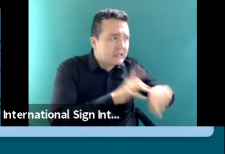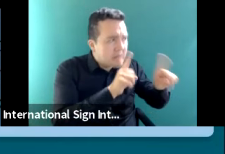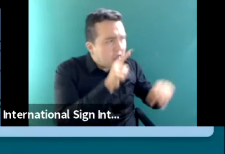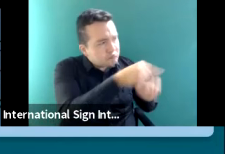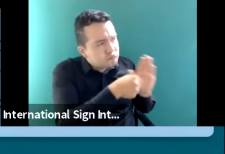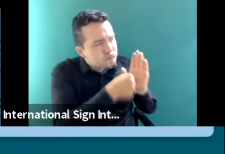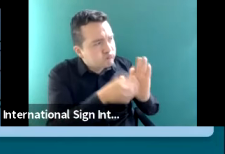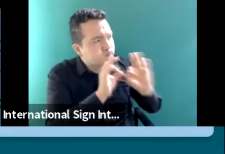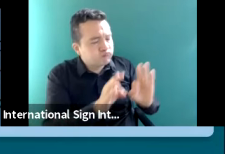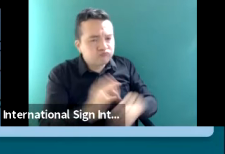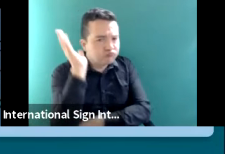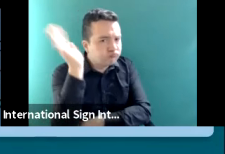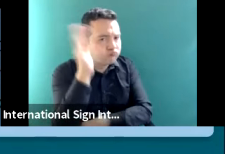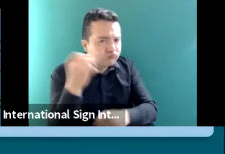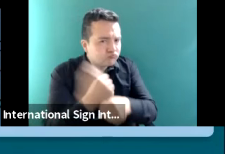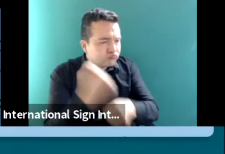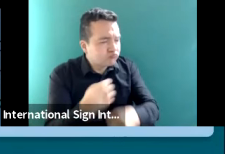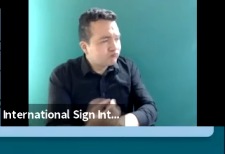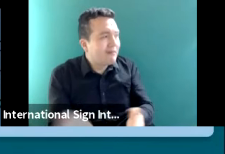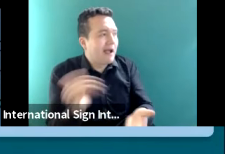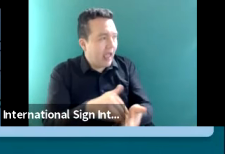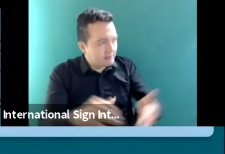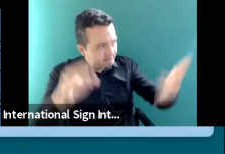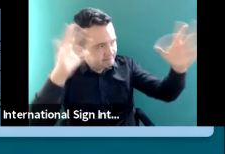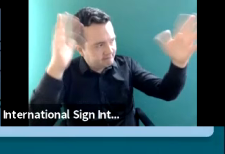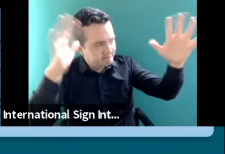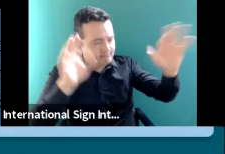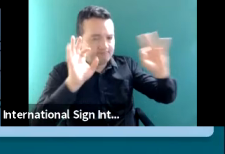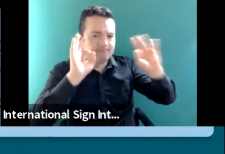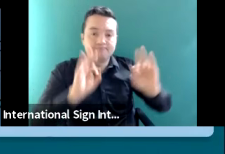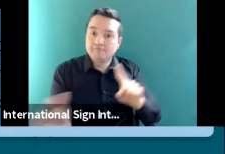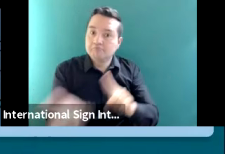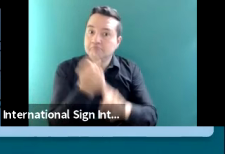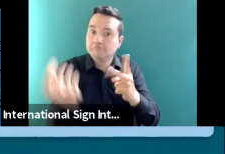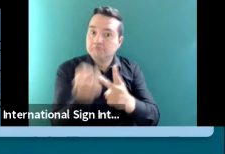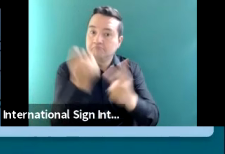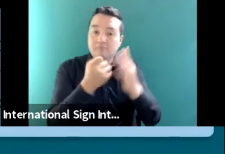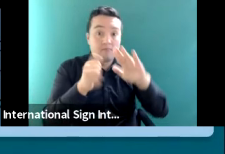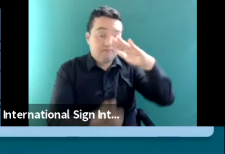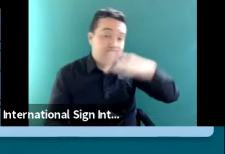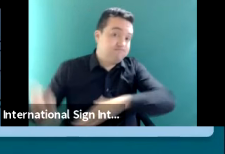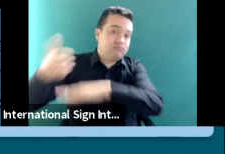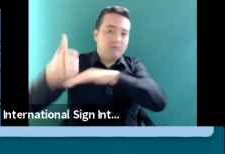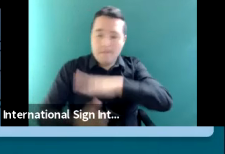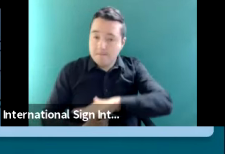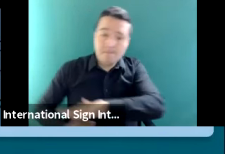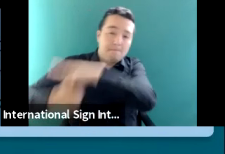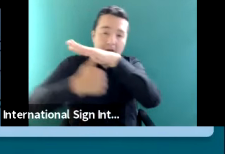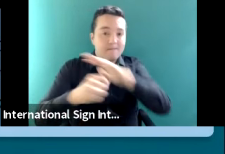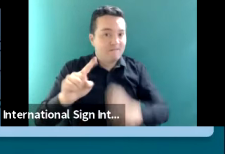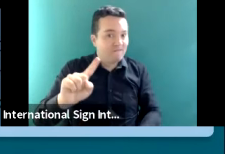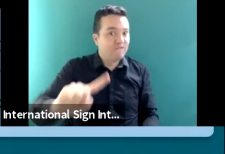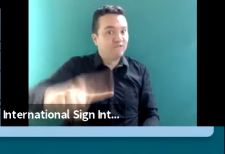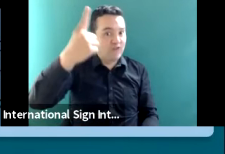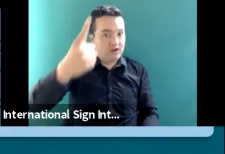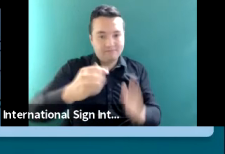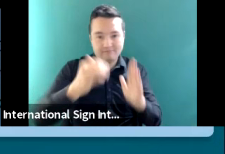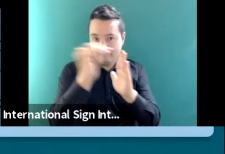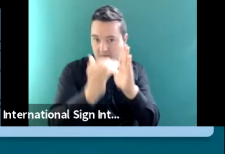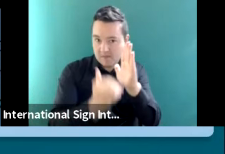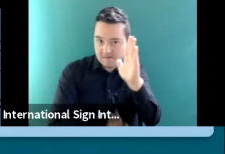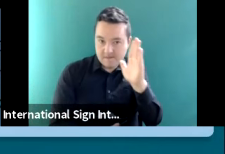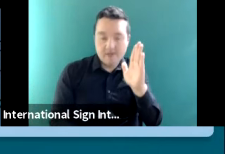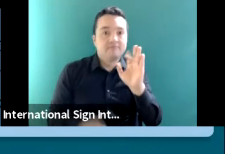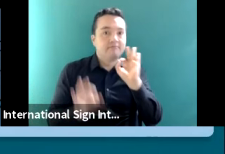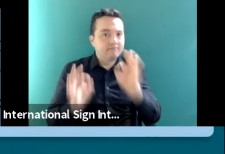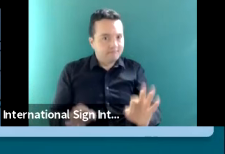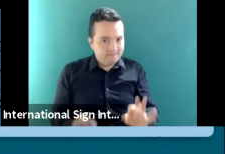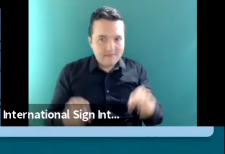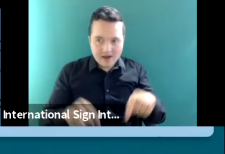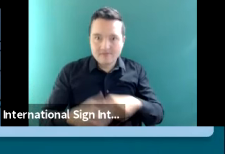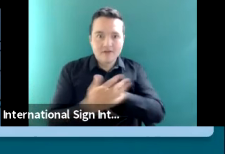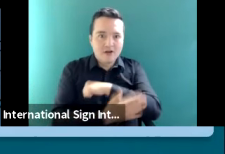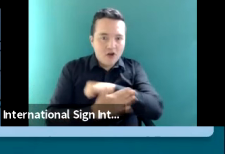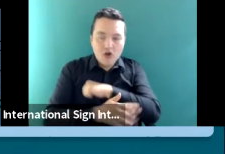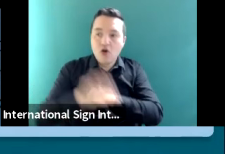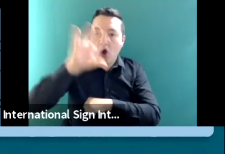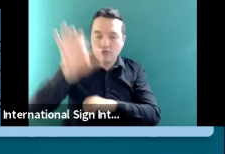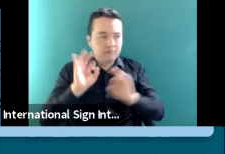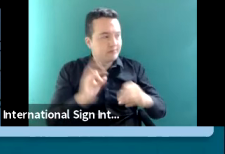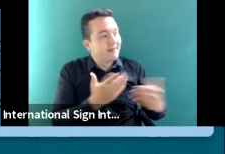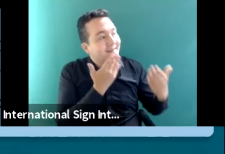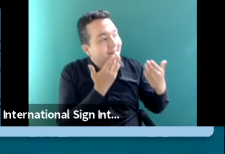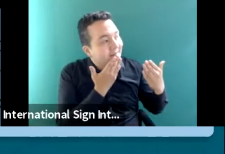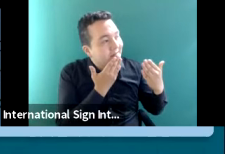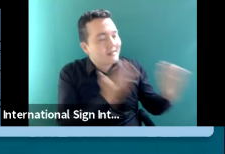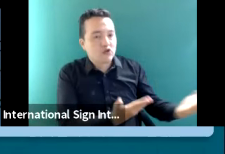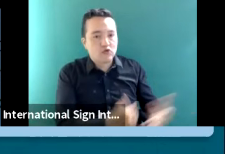Thank you very much. I'm sorry I had to rush you.